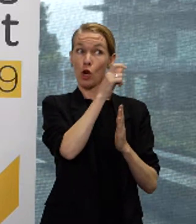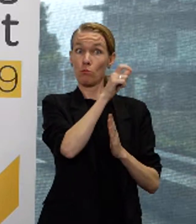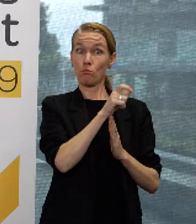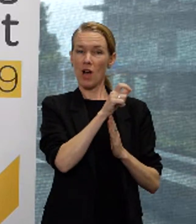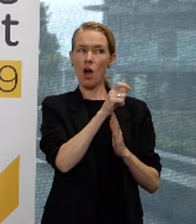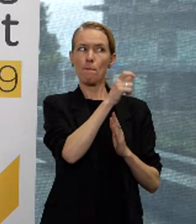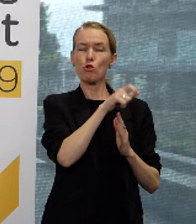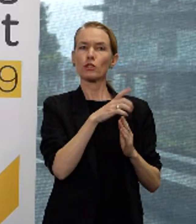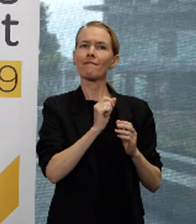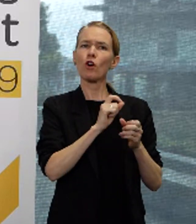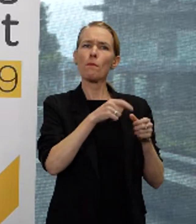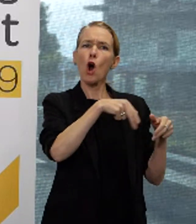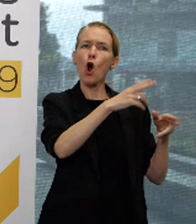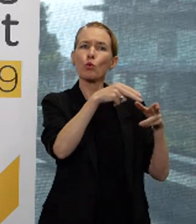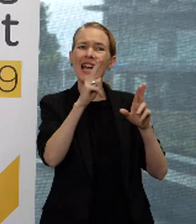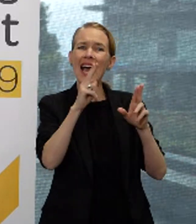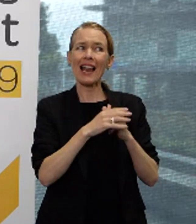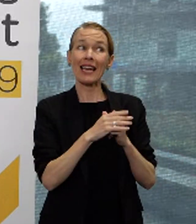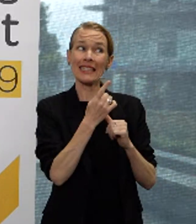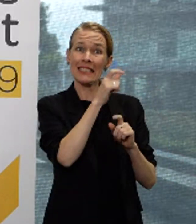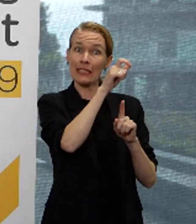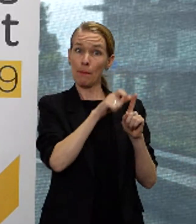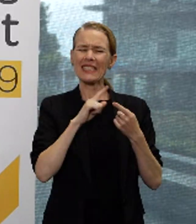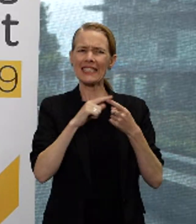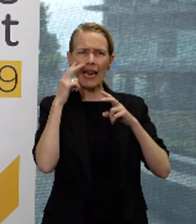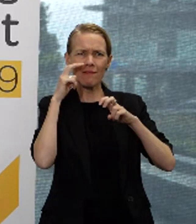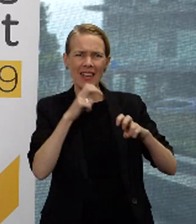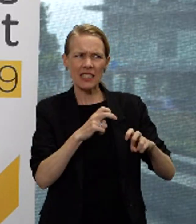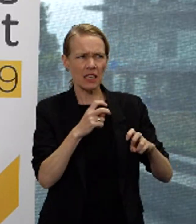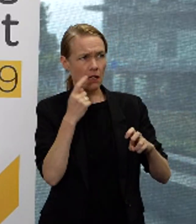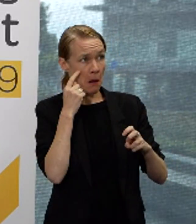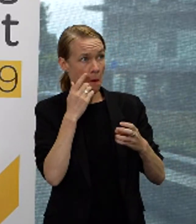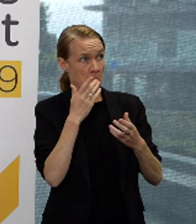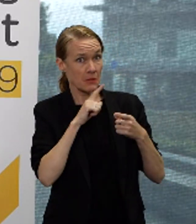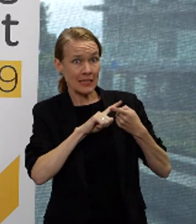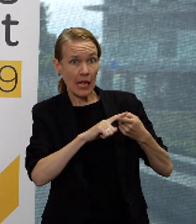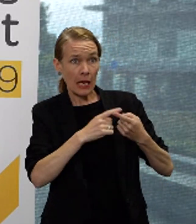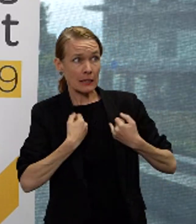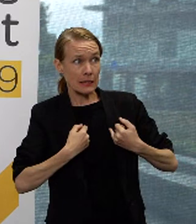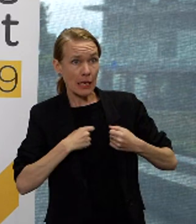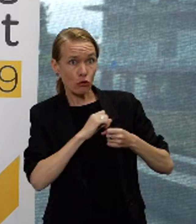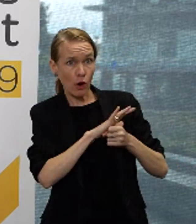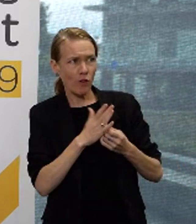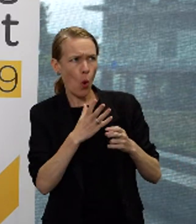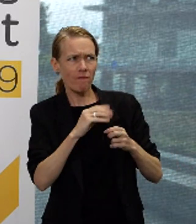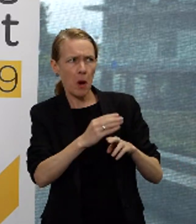also to see if this is an historic case. And that's been removed from our tally